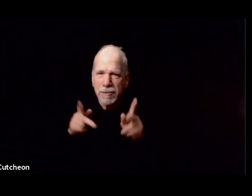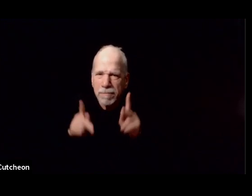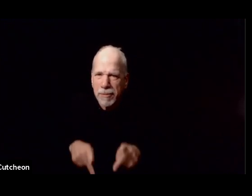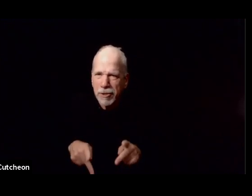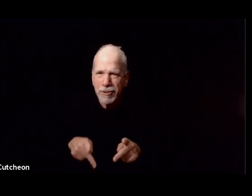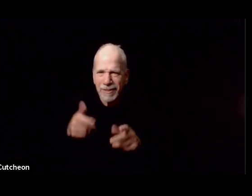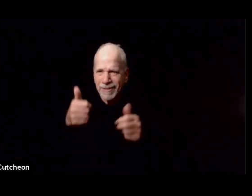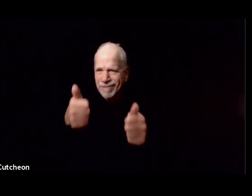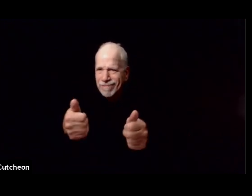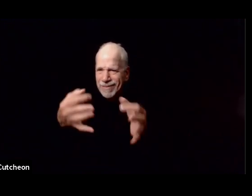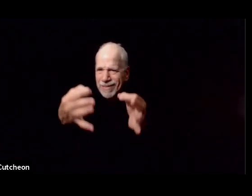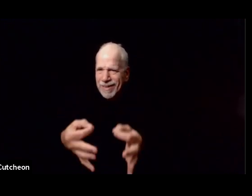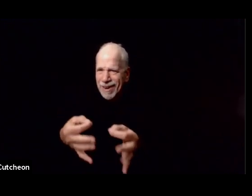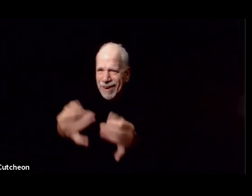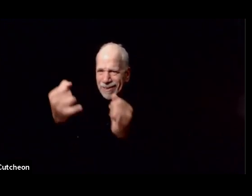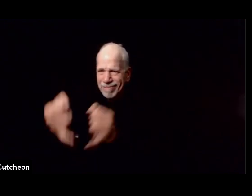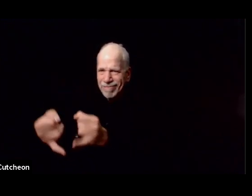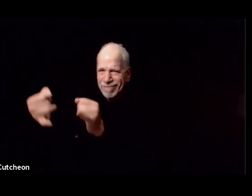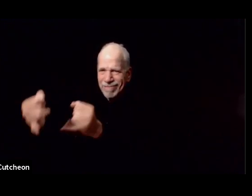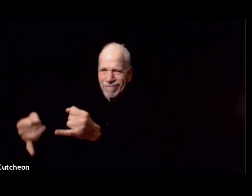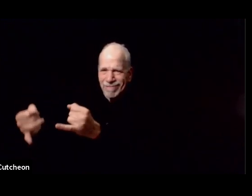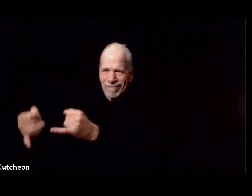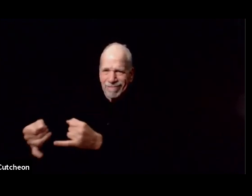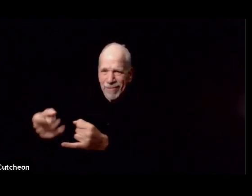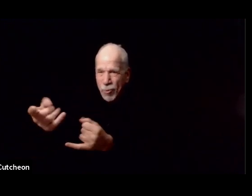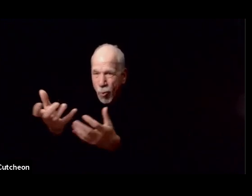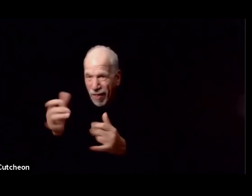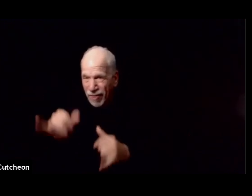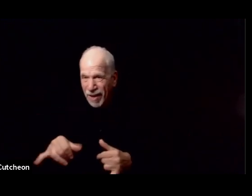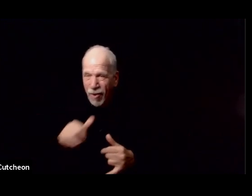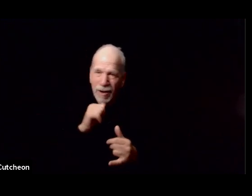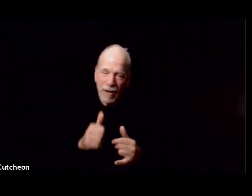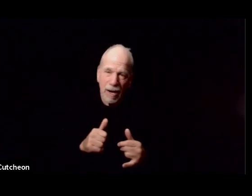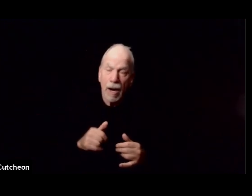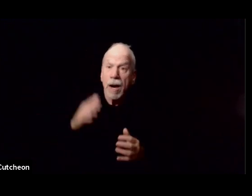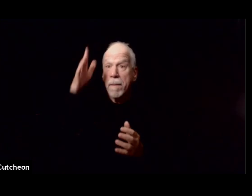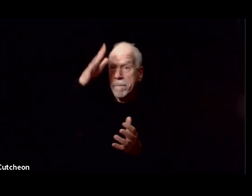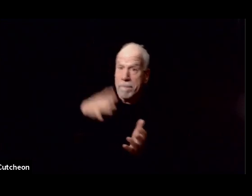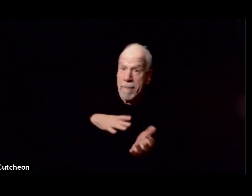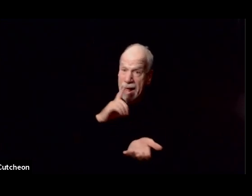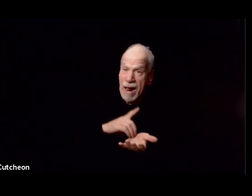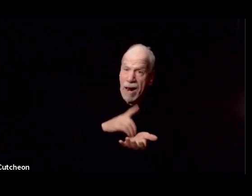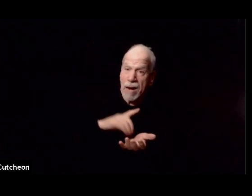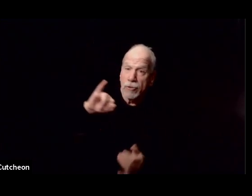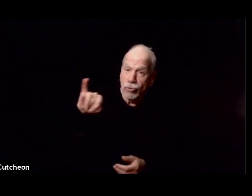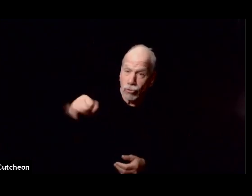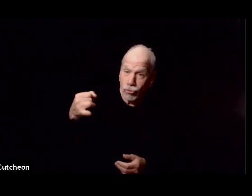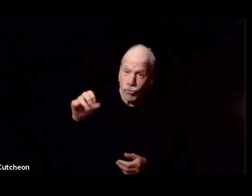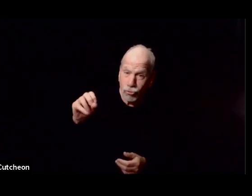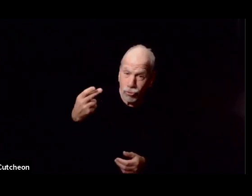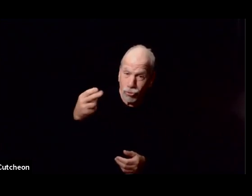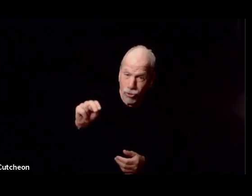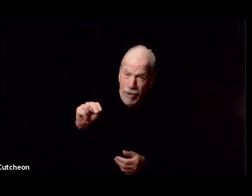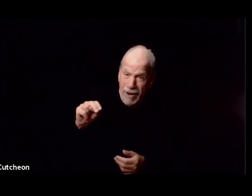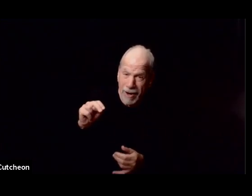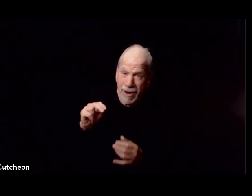considerations, not just about the flight itself, but just what is the need to travel to the destination? What's the current case situation at the destination? Wow much exposure